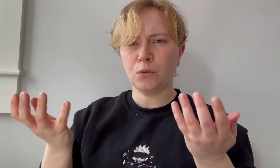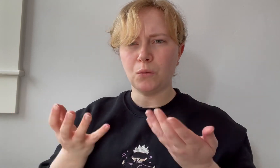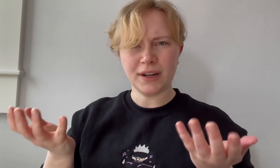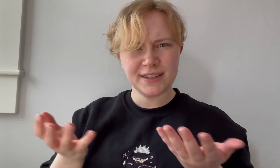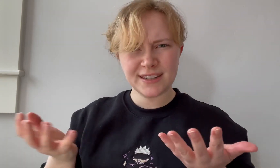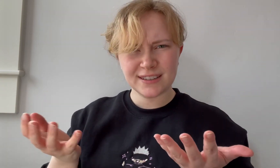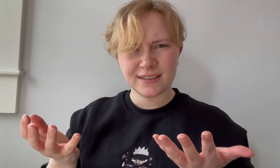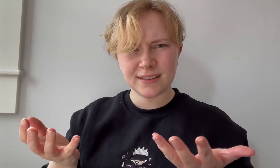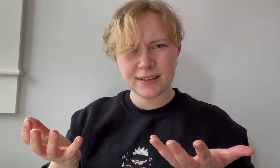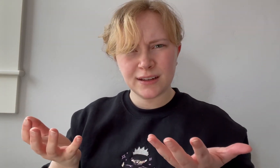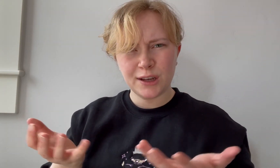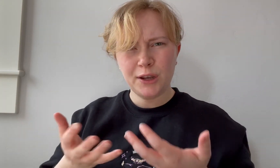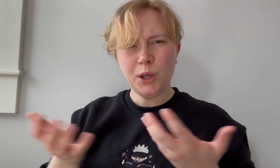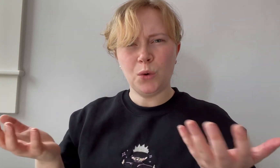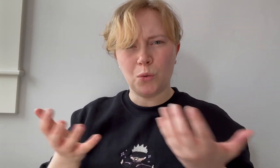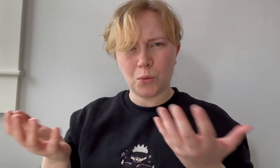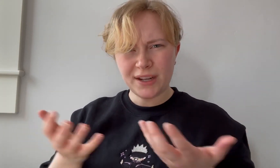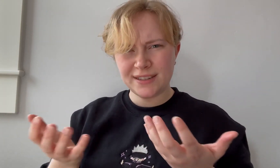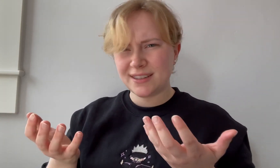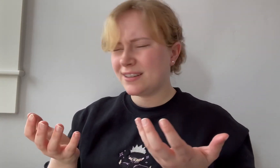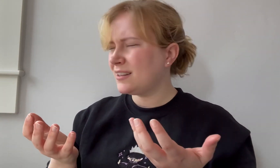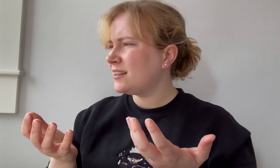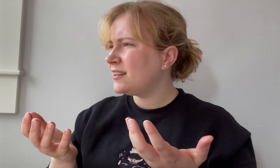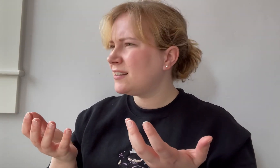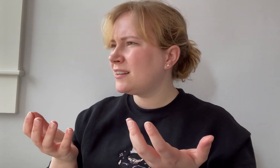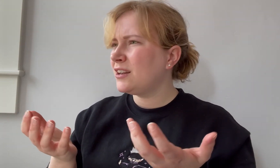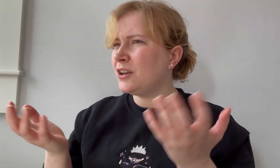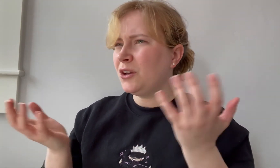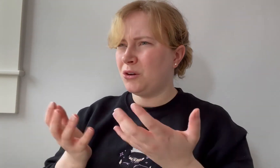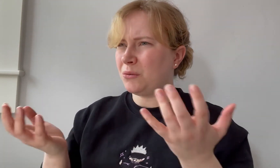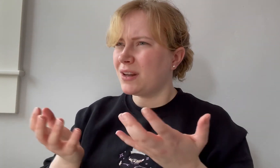what what what